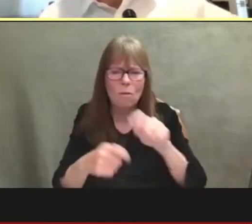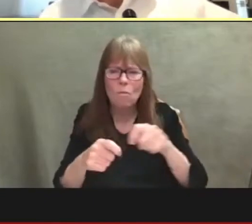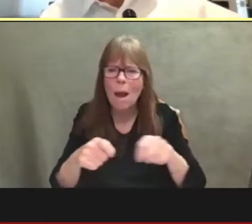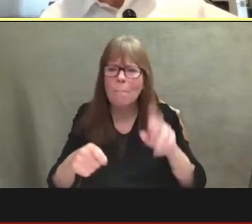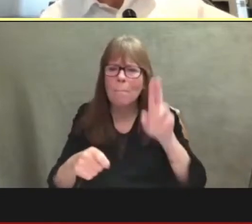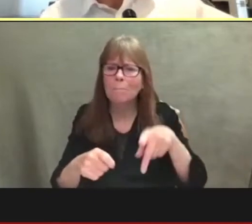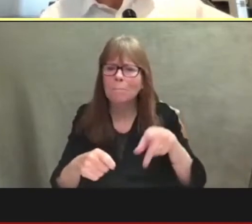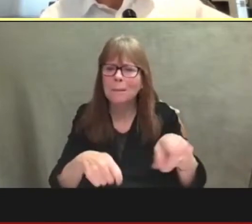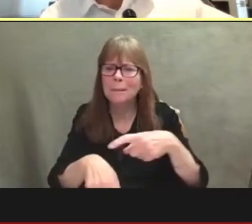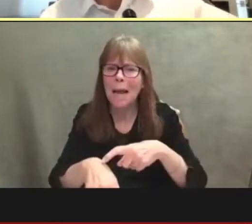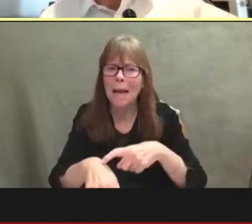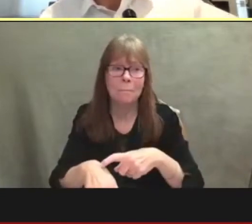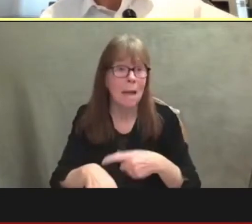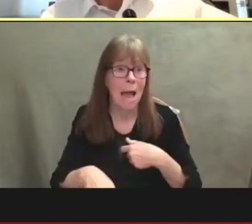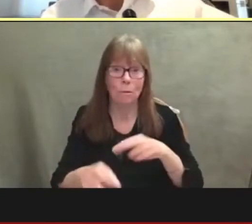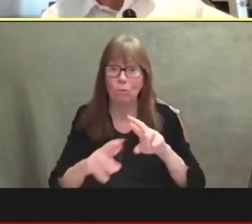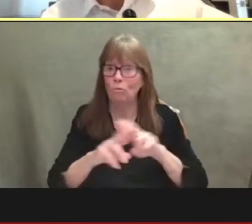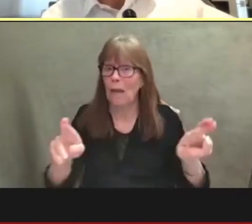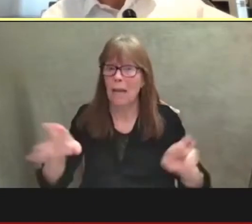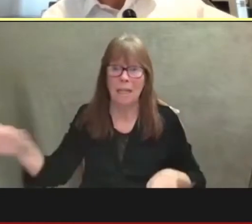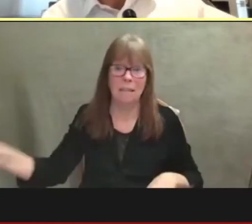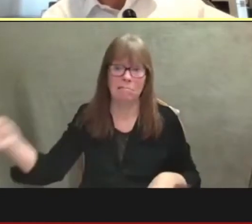made me want to grab a picket sign.